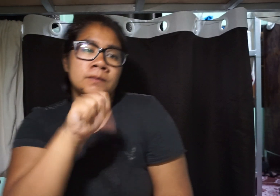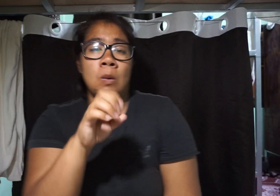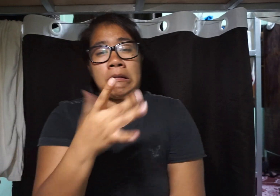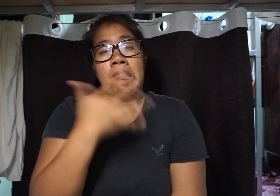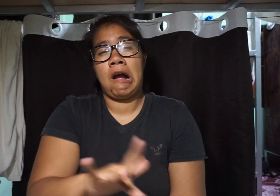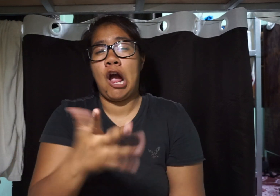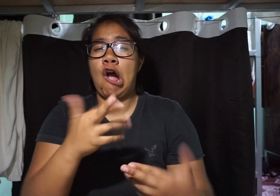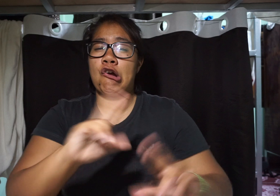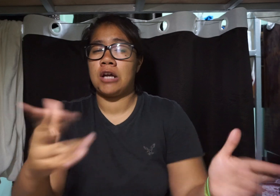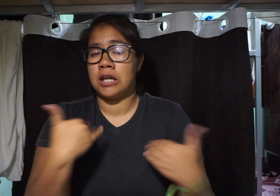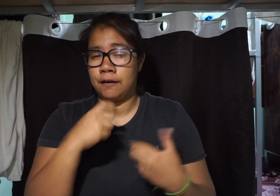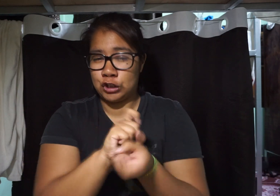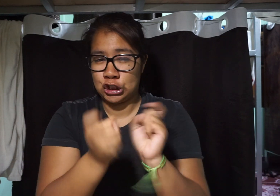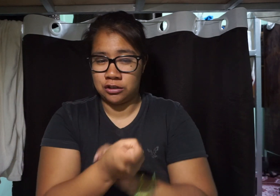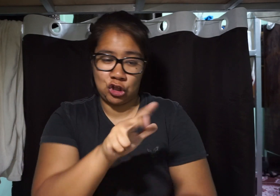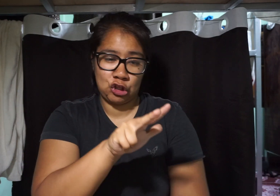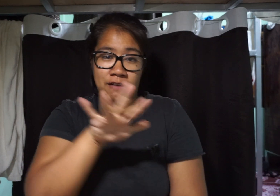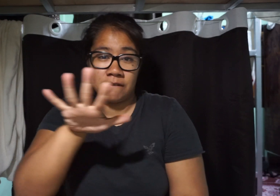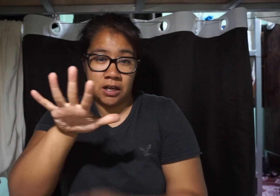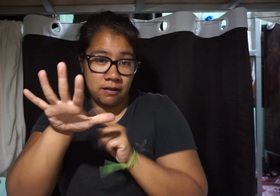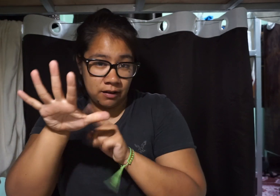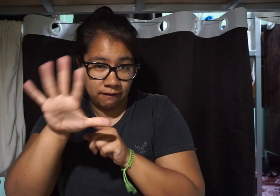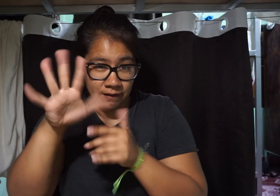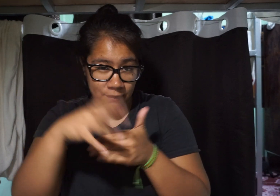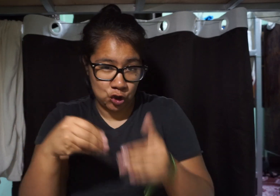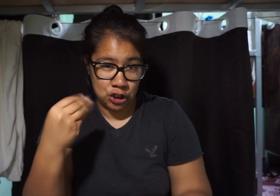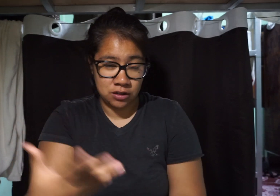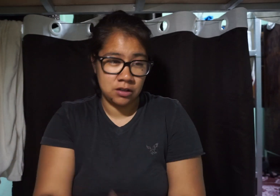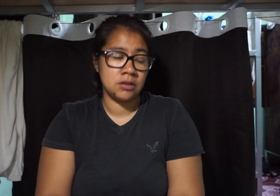So lucky, I already had the exact change of $35